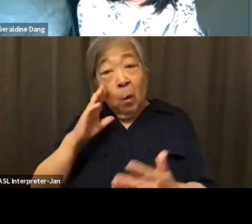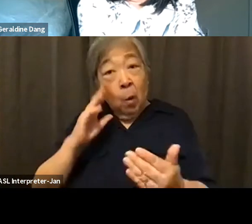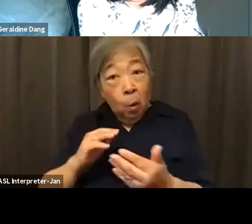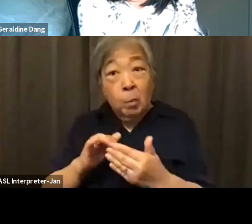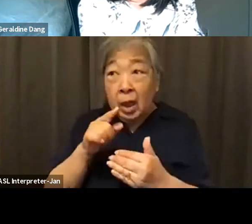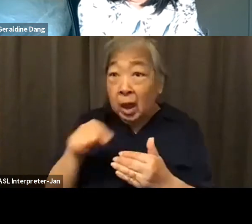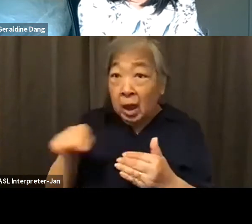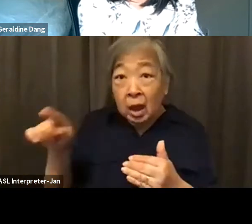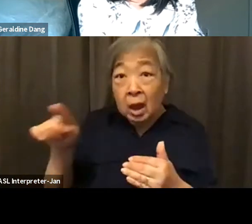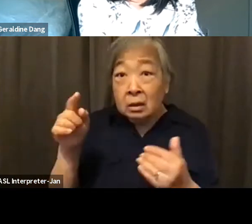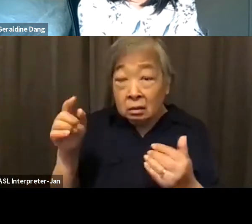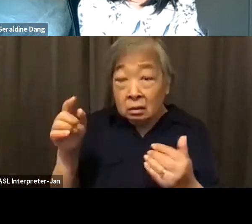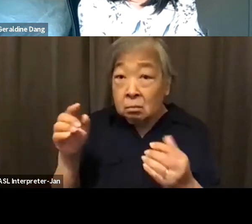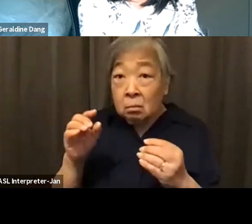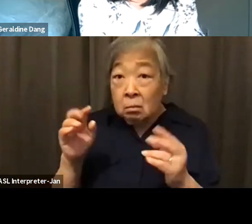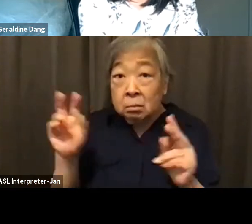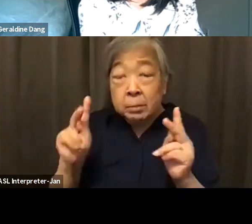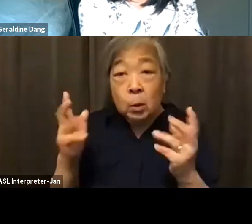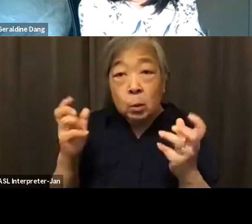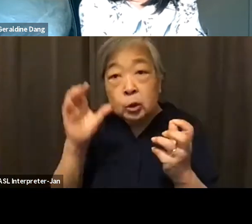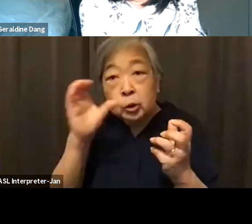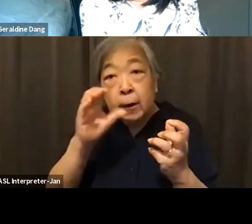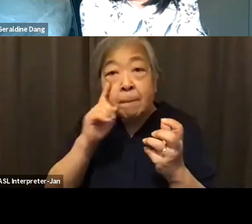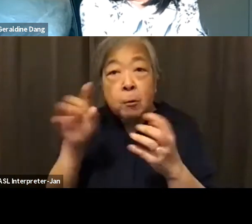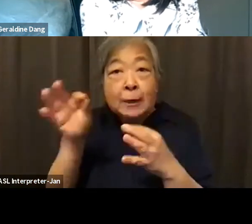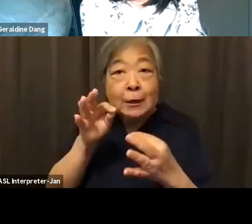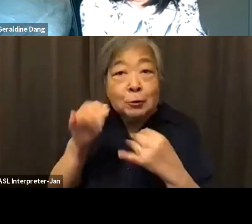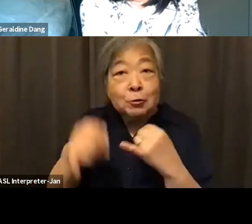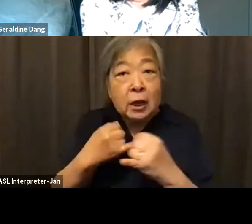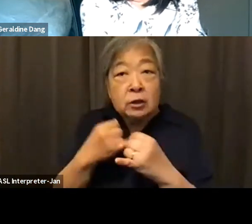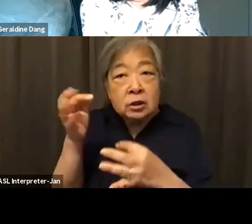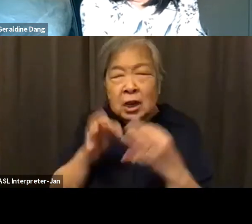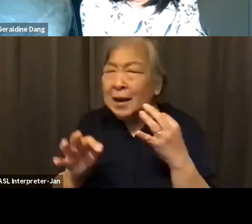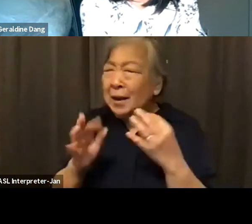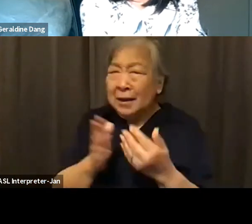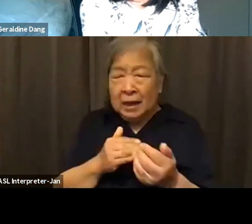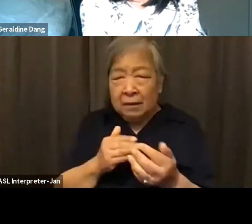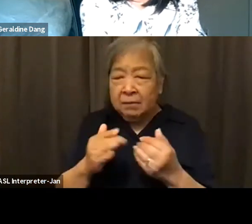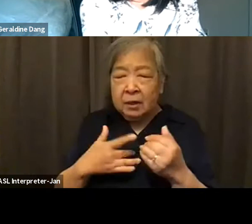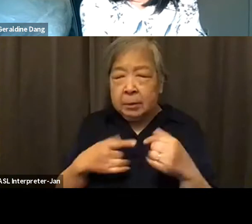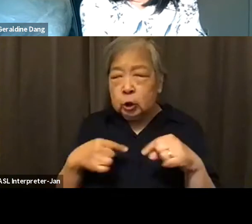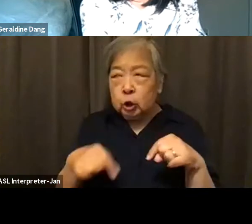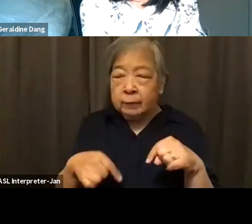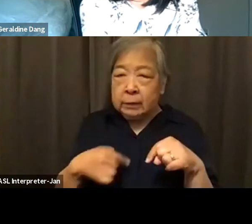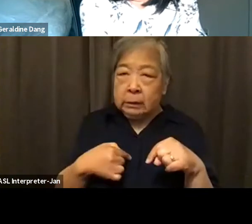exchange and even if they feel nervous about it, knowing that maybe by the end, it will